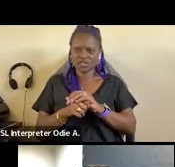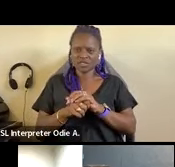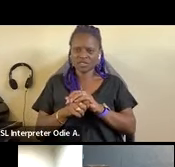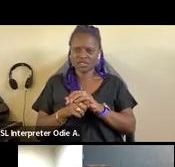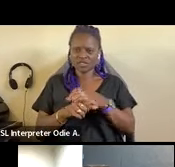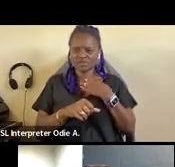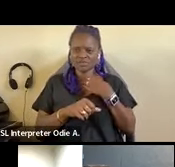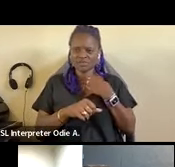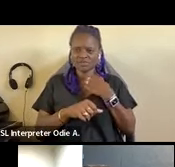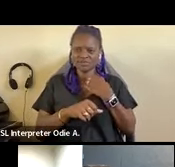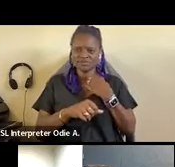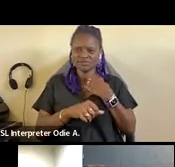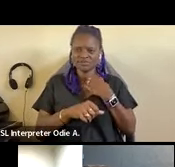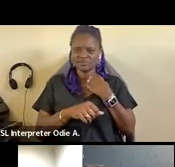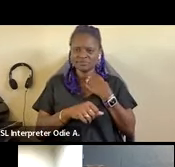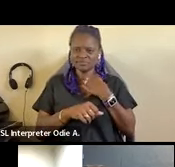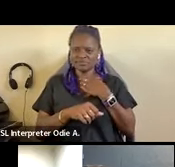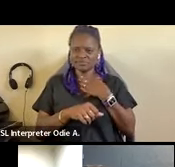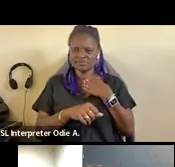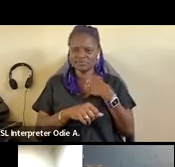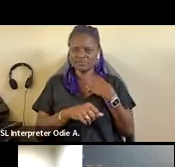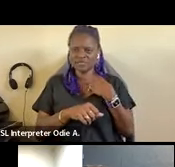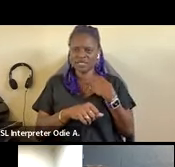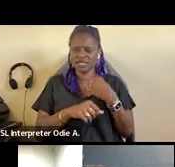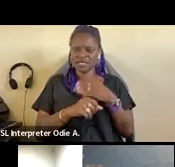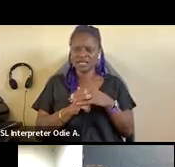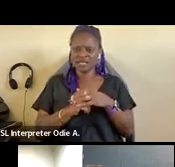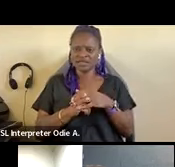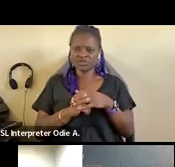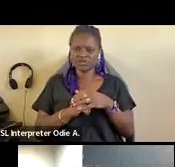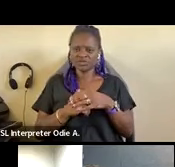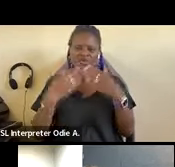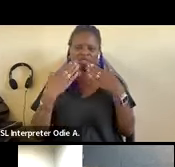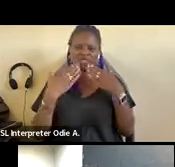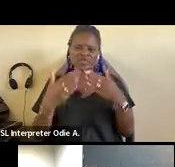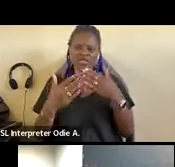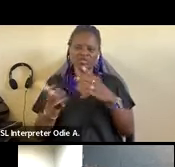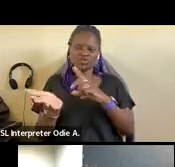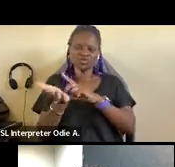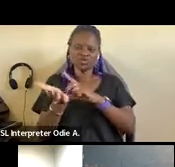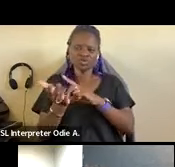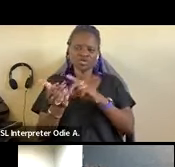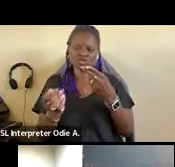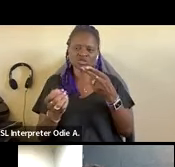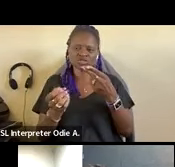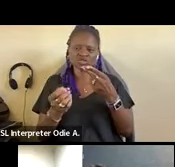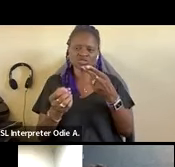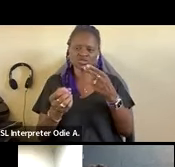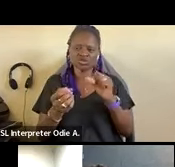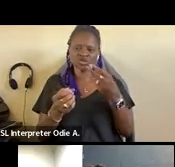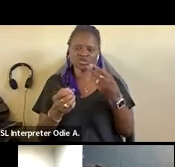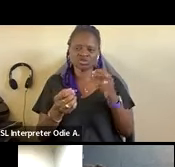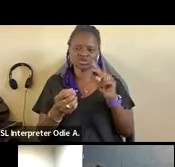Department of Health Services that we've been so successful. So thank you, Dr. Shande. Let me turn this over to you. Thank you, Dr.